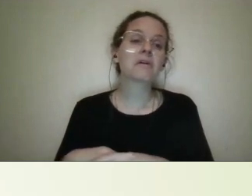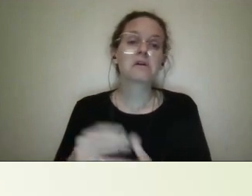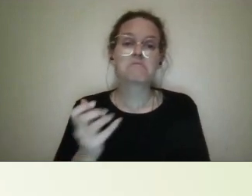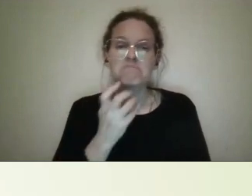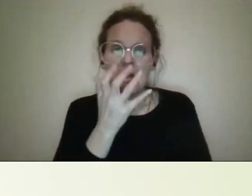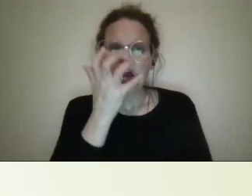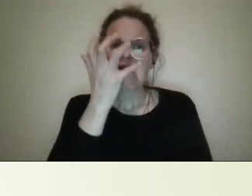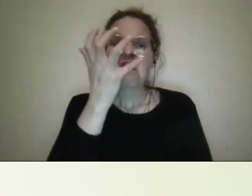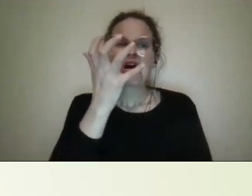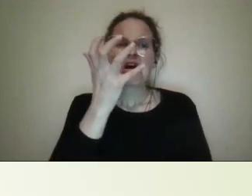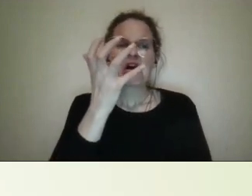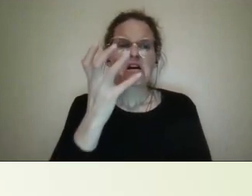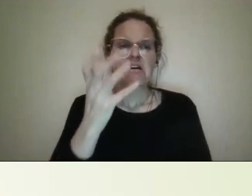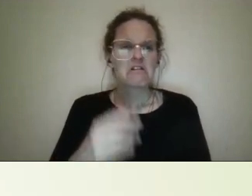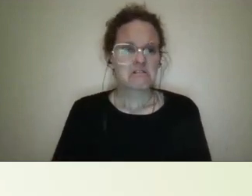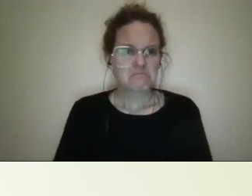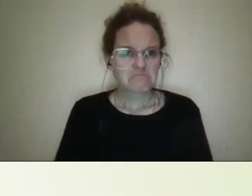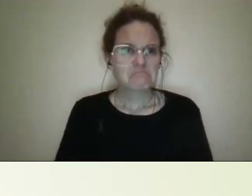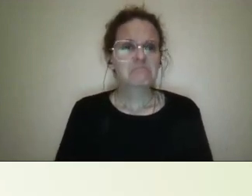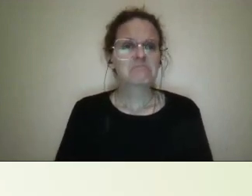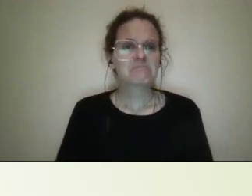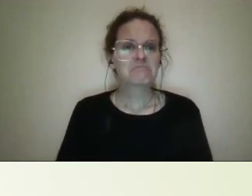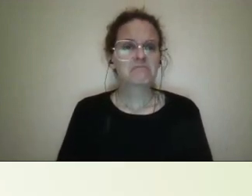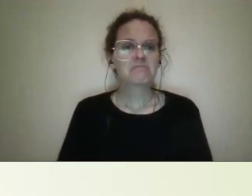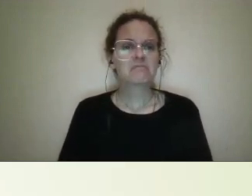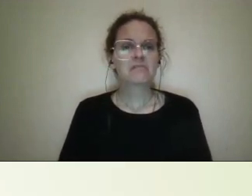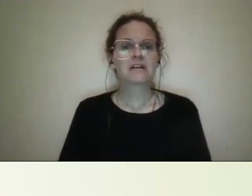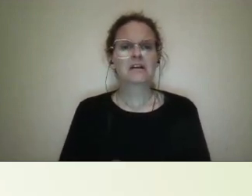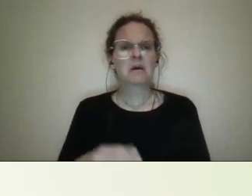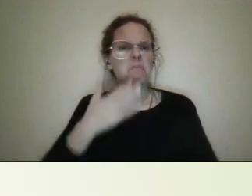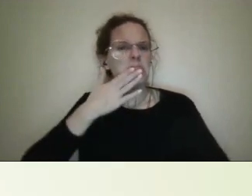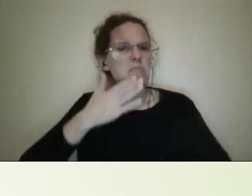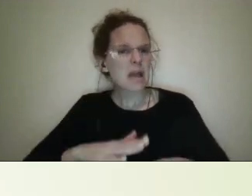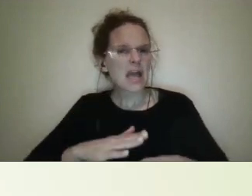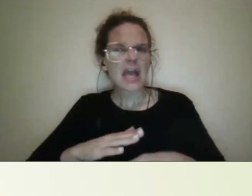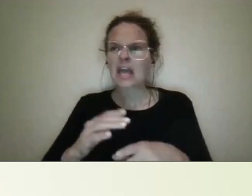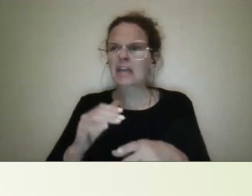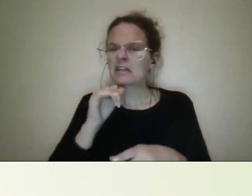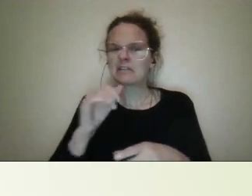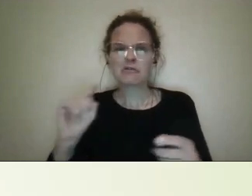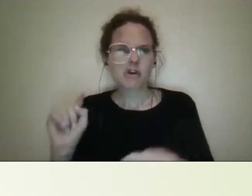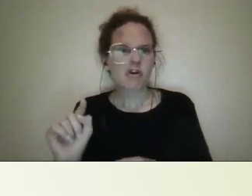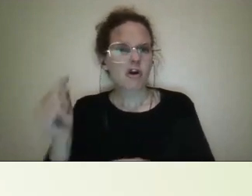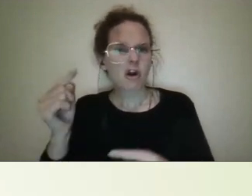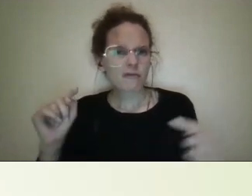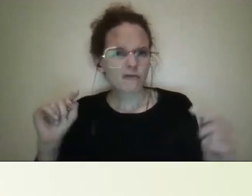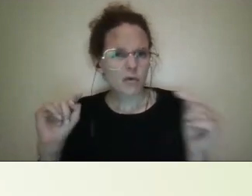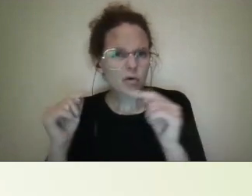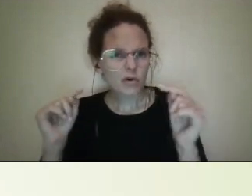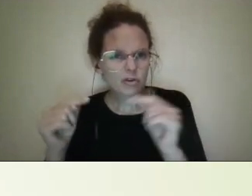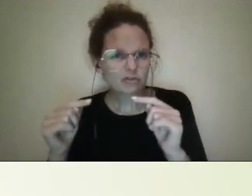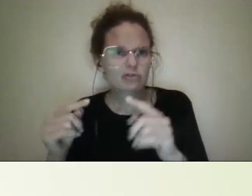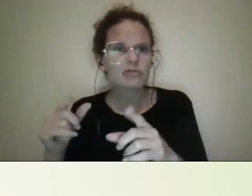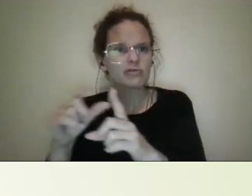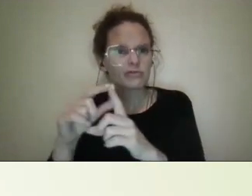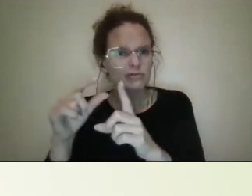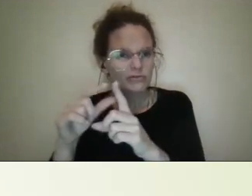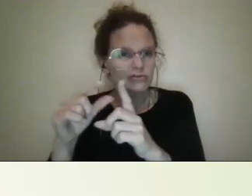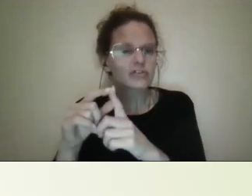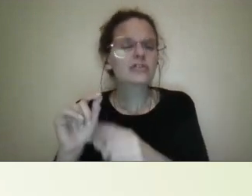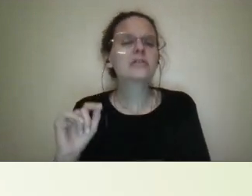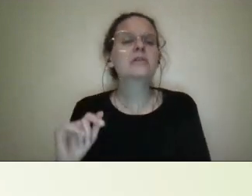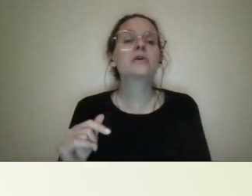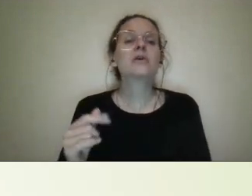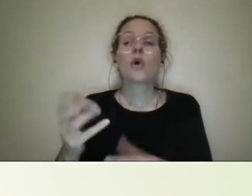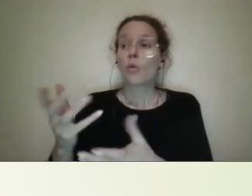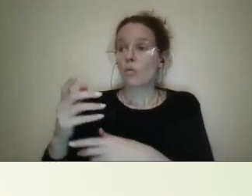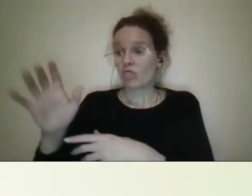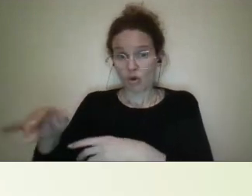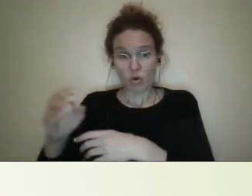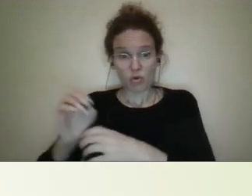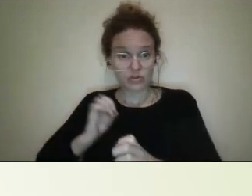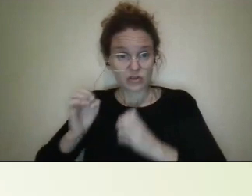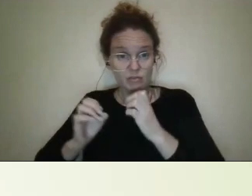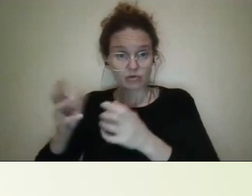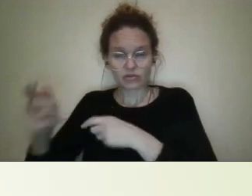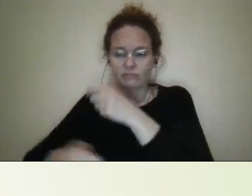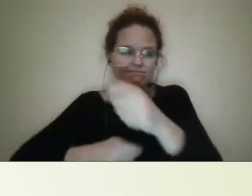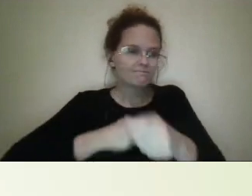using not so kind words - those behaviors. We want to replace it with strong emotion vocabulary.